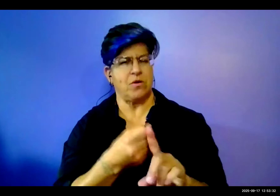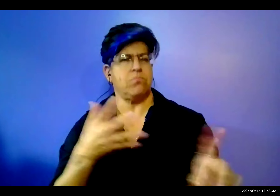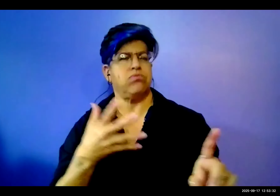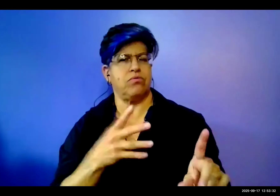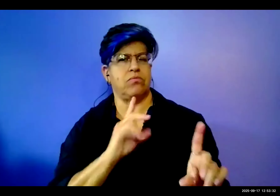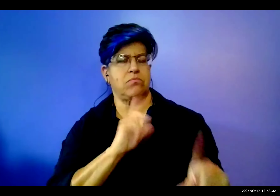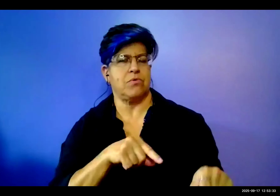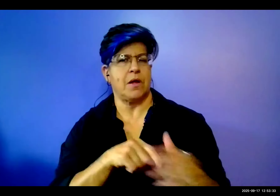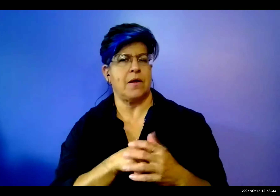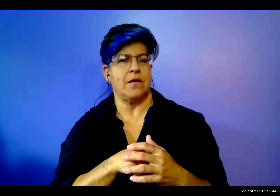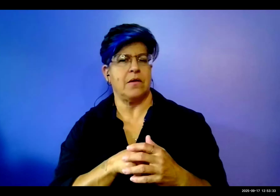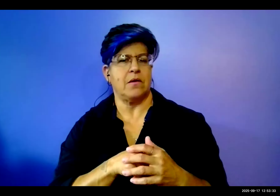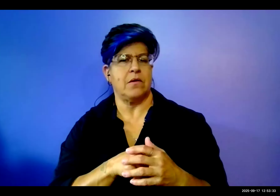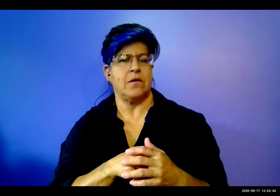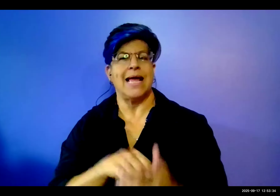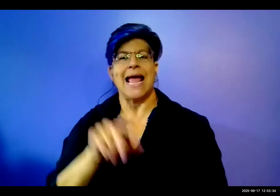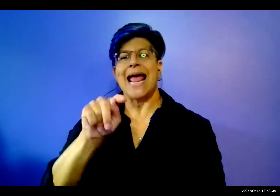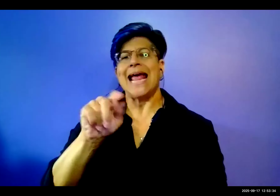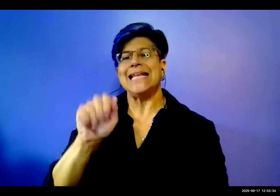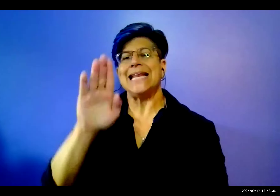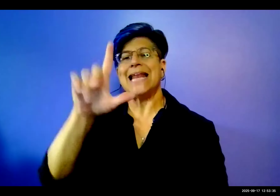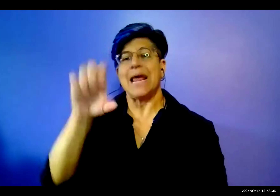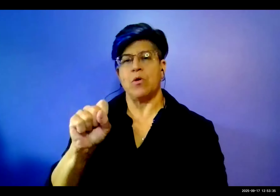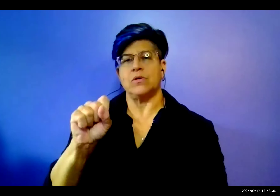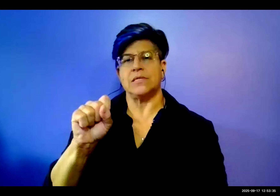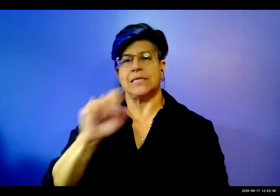Do tables need an alt text?